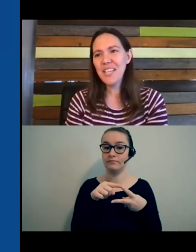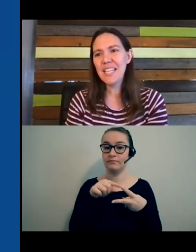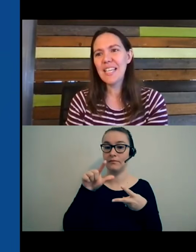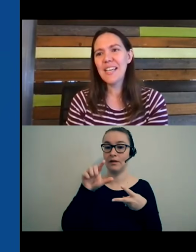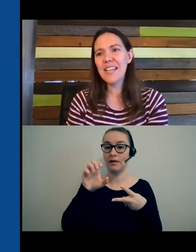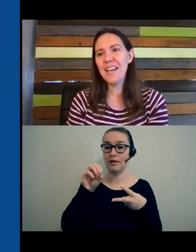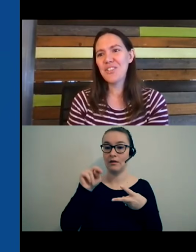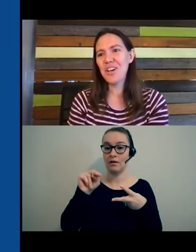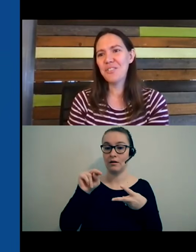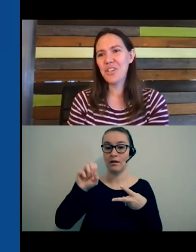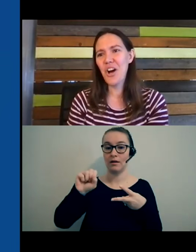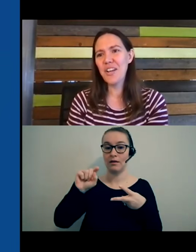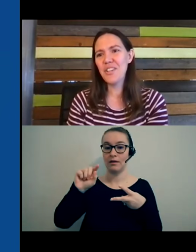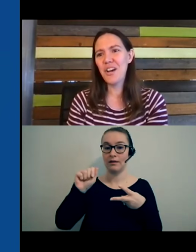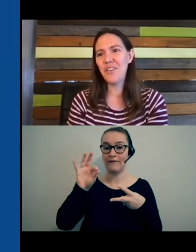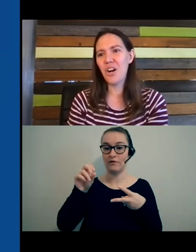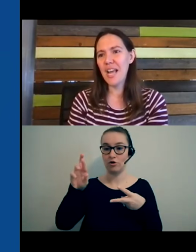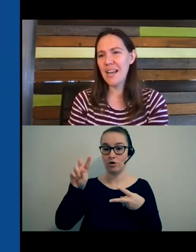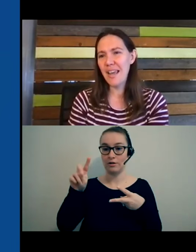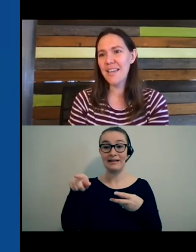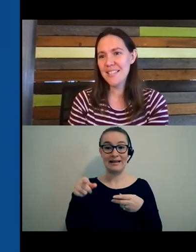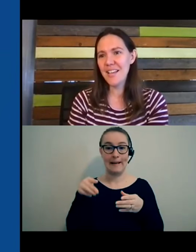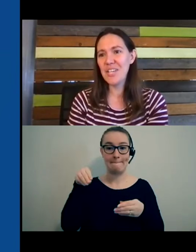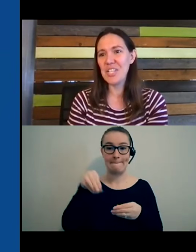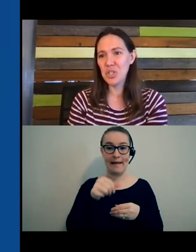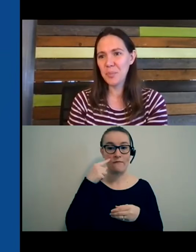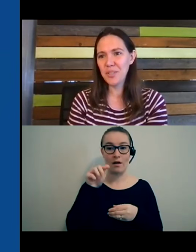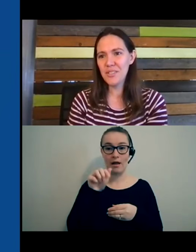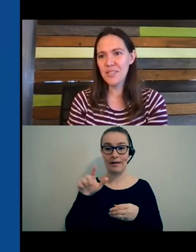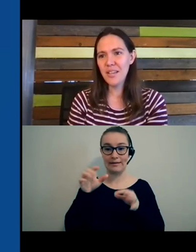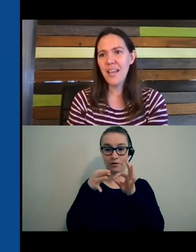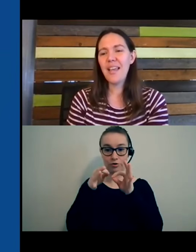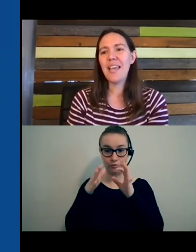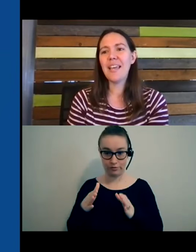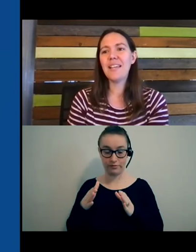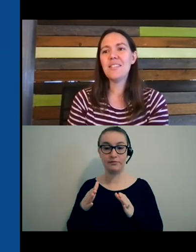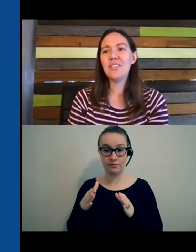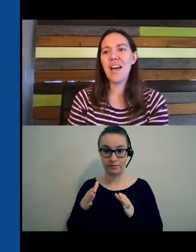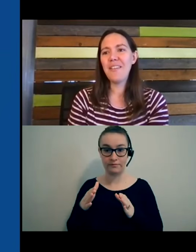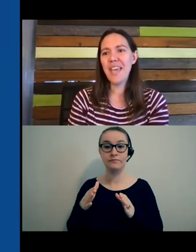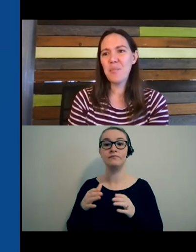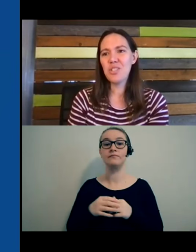He has covered the cost of our ASL interpreters and live captioning.